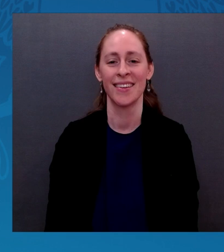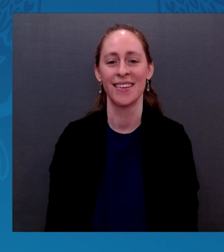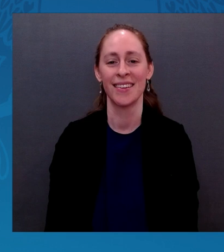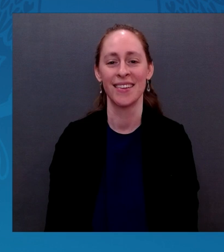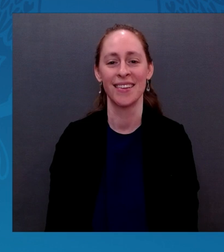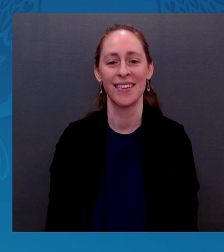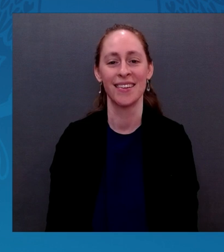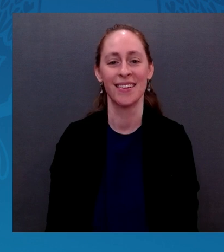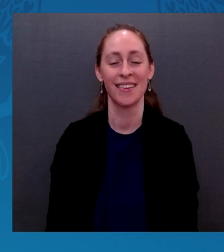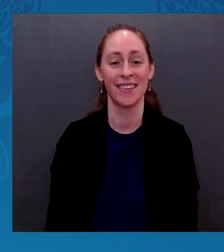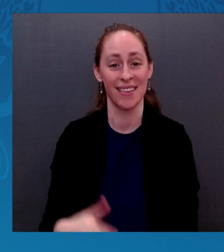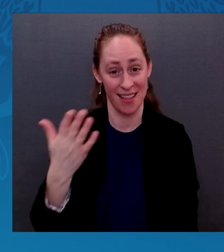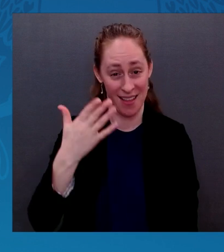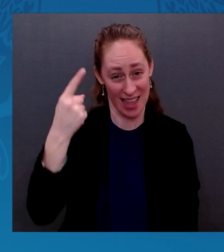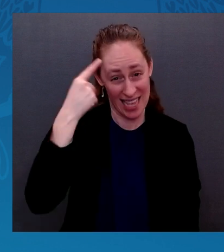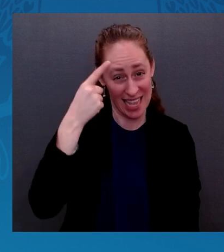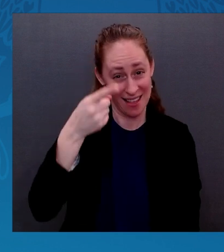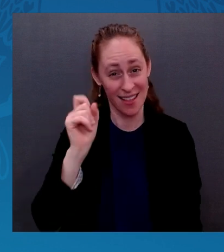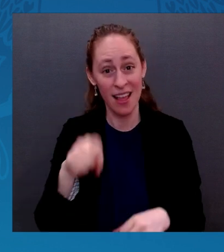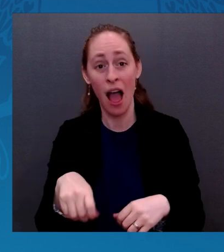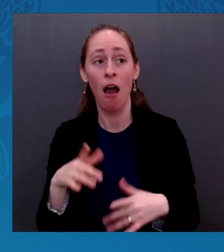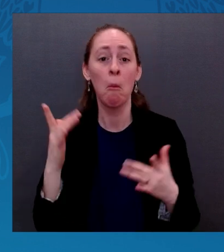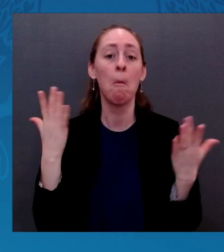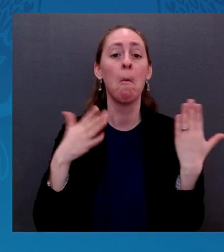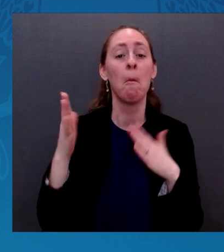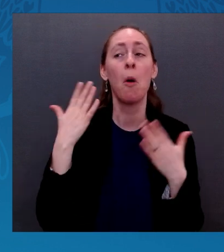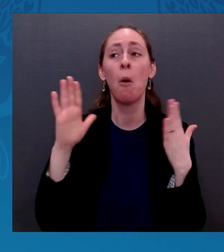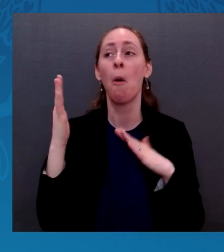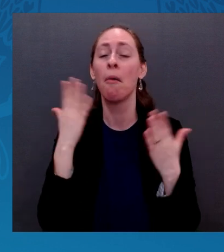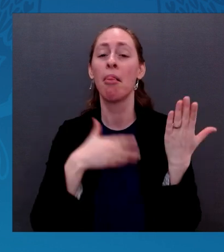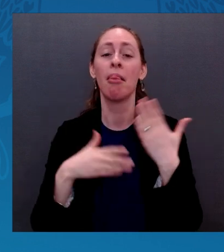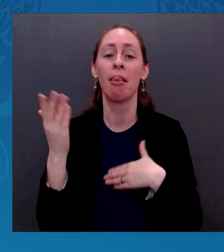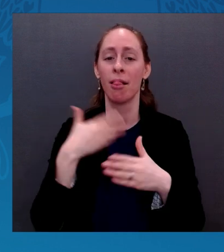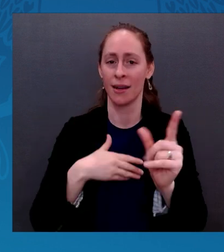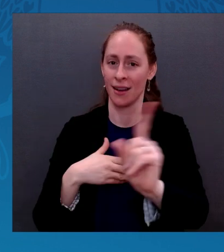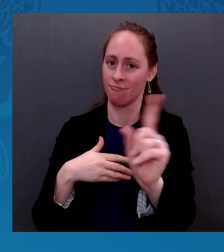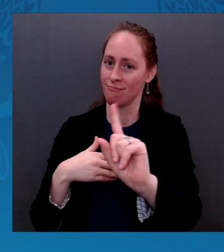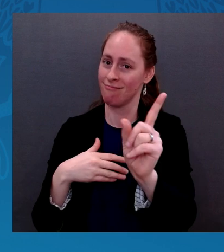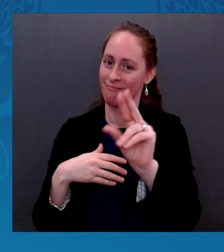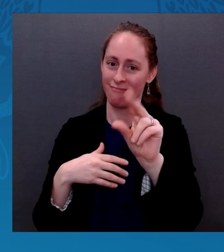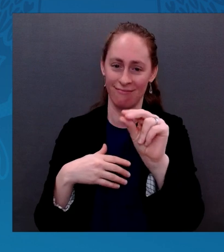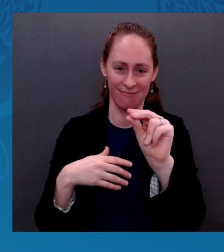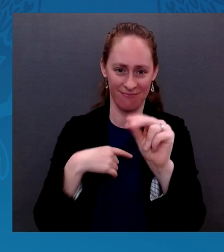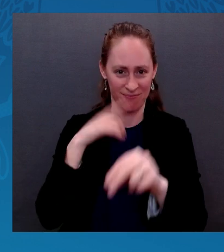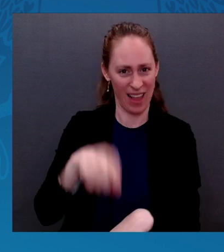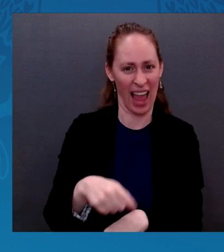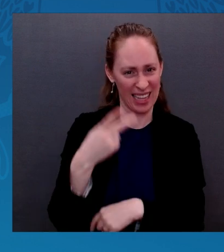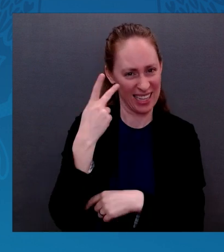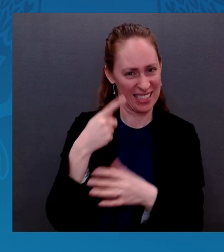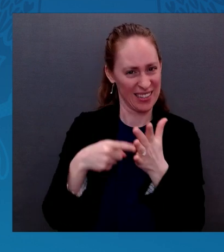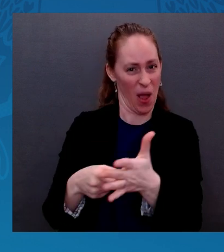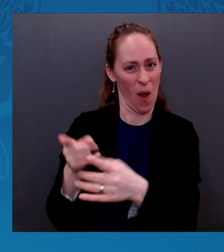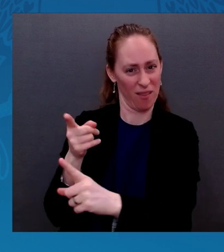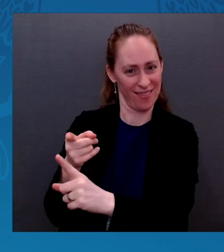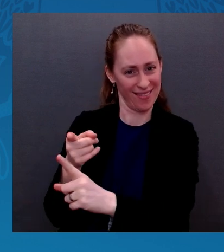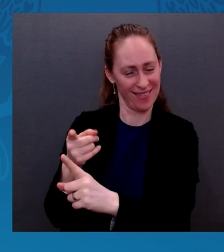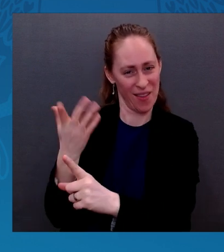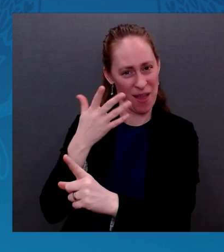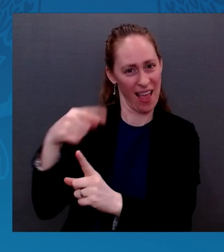President envisioned when we focused on lead pipe removal to our congressional leaders. Senator Booker, my good friend,